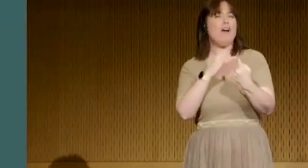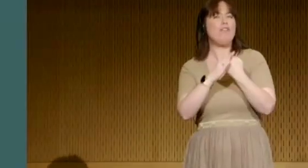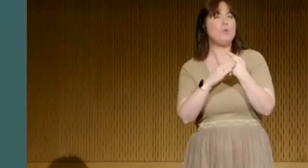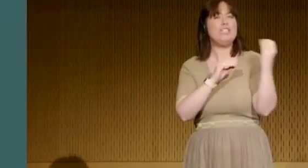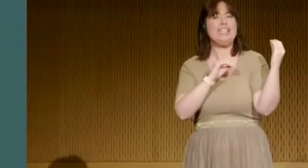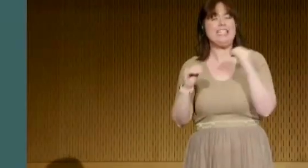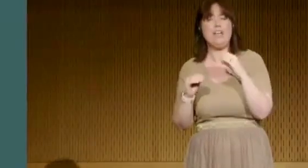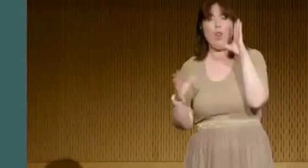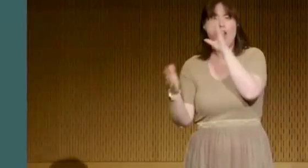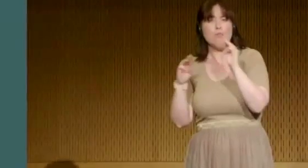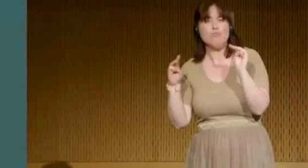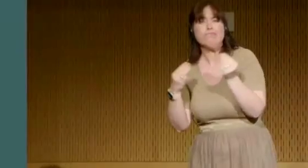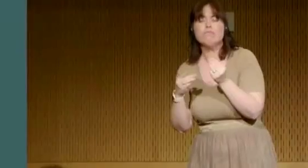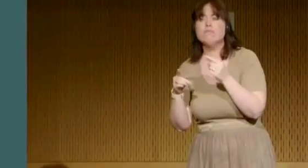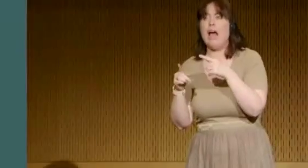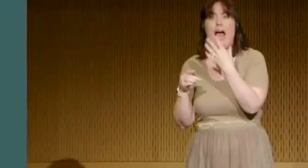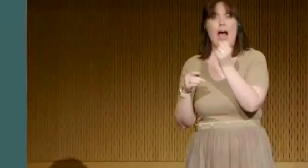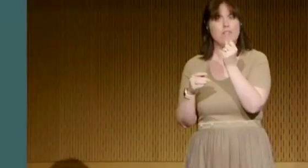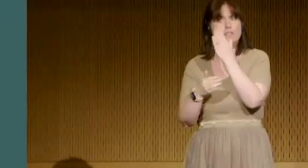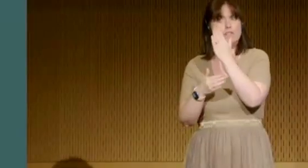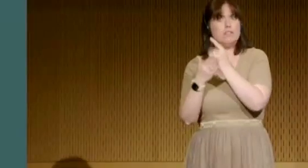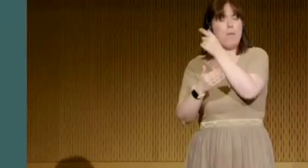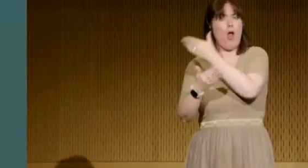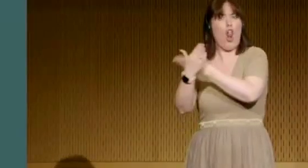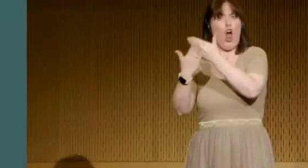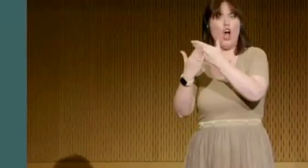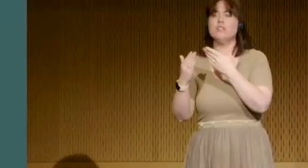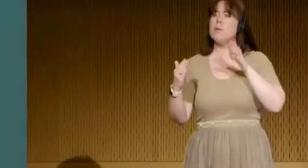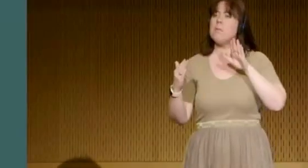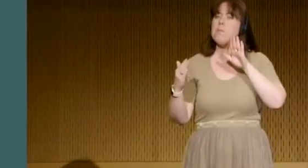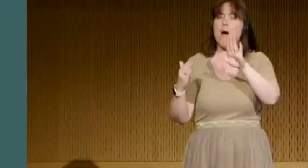There's legislation in place in some countries where they have to reach a certain level of